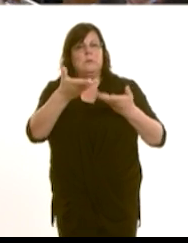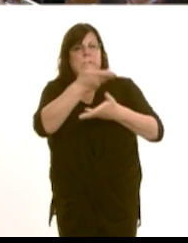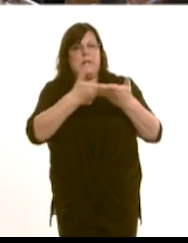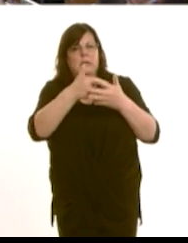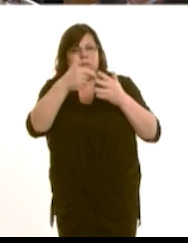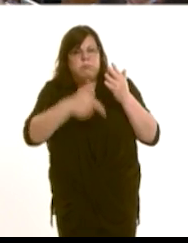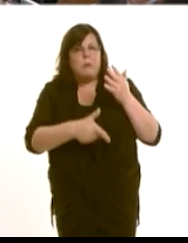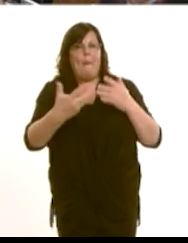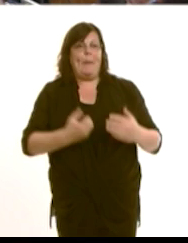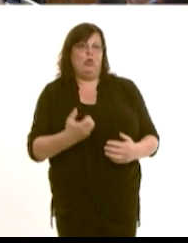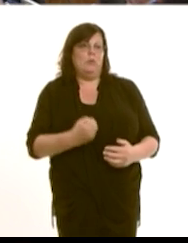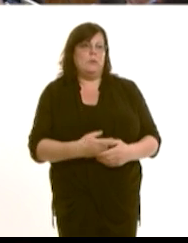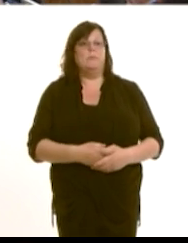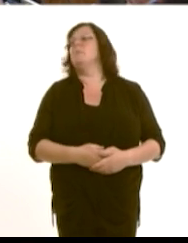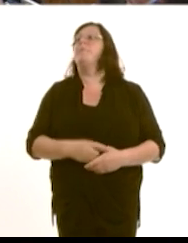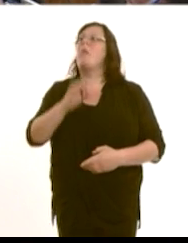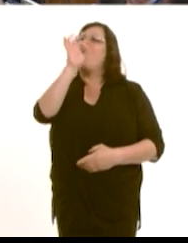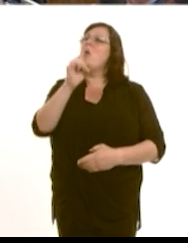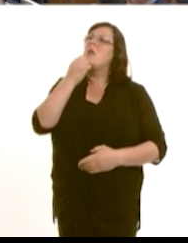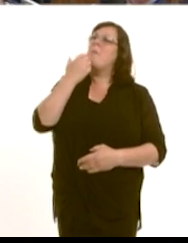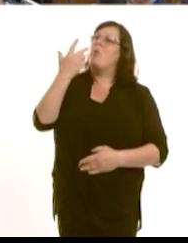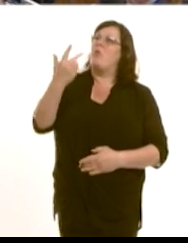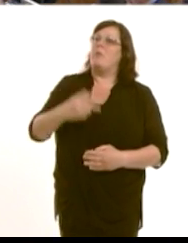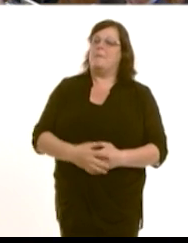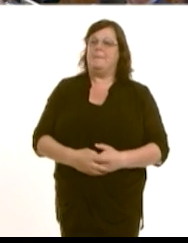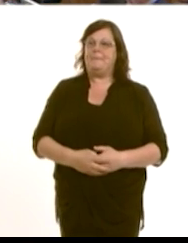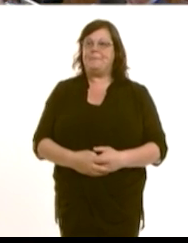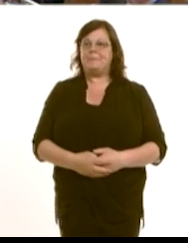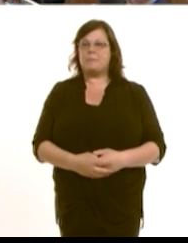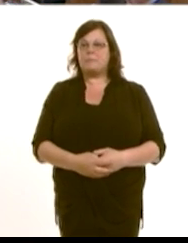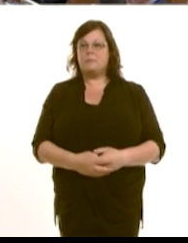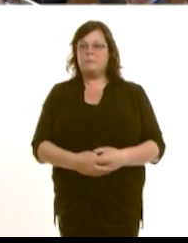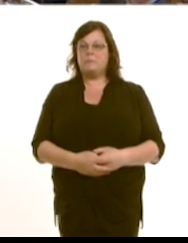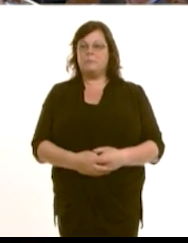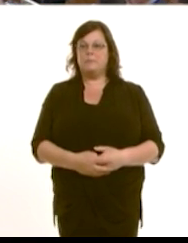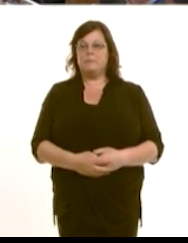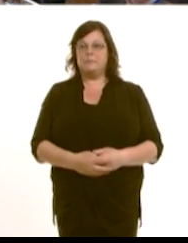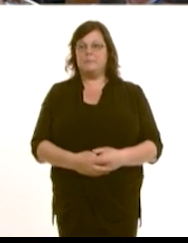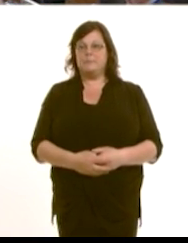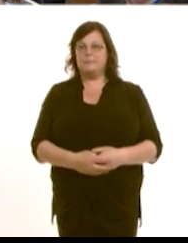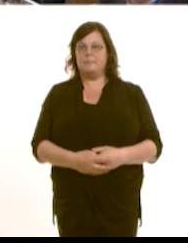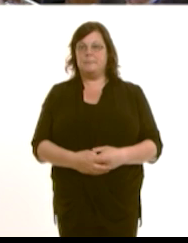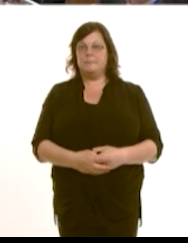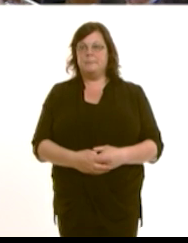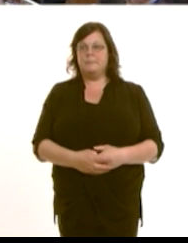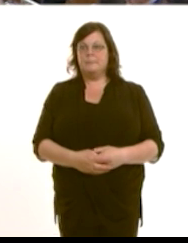Will the First Minister make a statement on the development of football in Wales? OAQ(5)0102(FM) Carwyn Jones: The outstanding performance